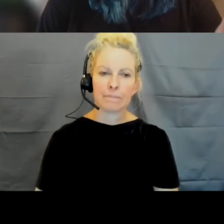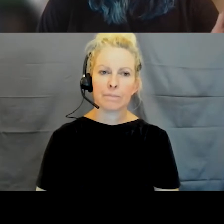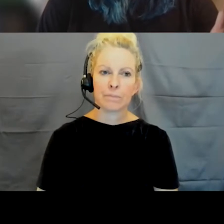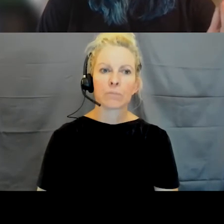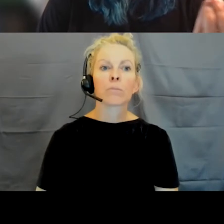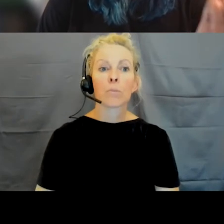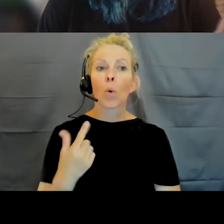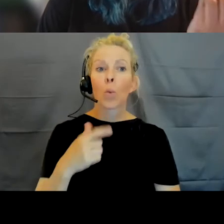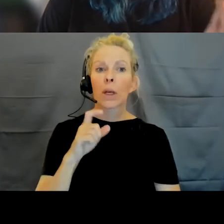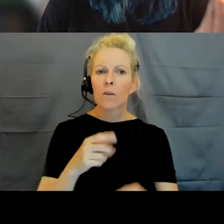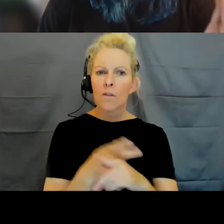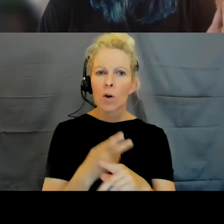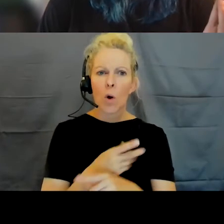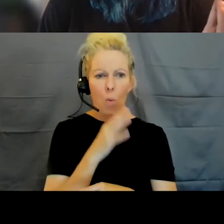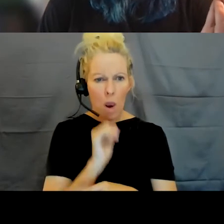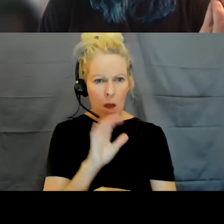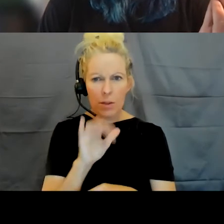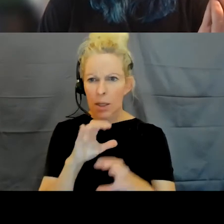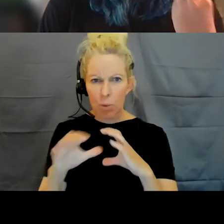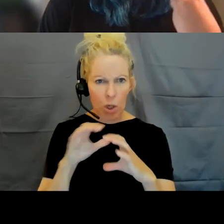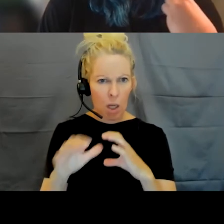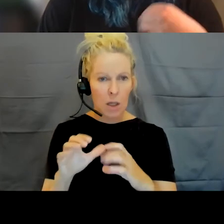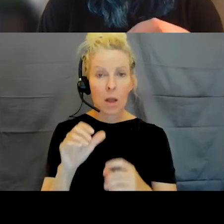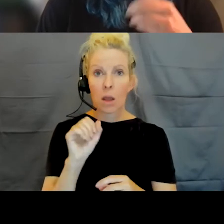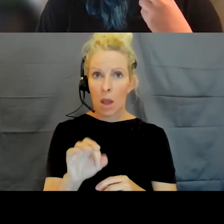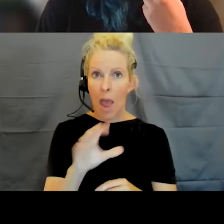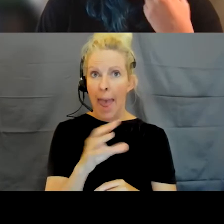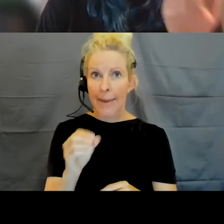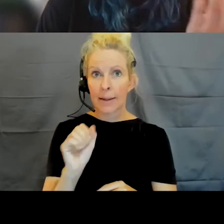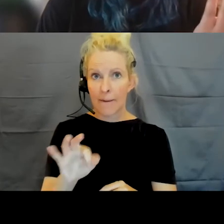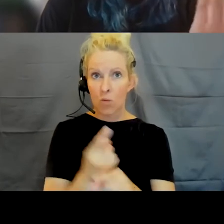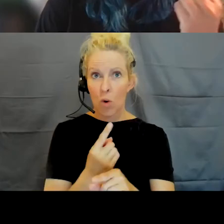not being communicated and if that is appropriate or not. Because there are good reasons to hide